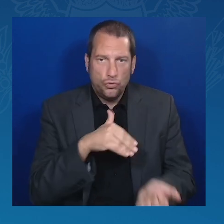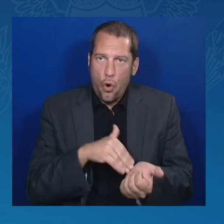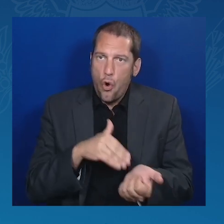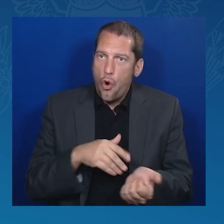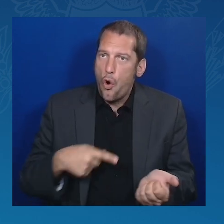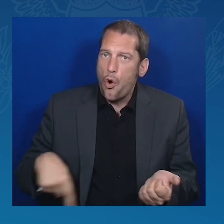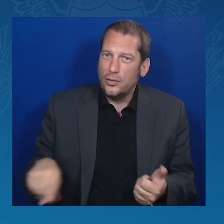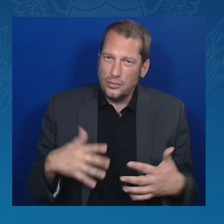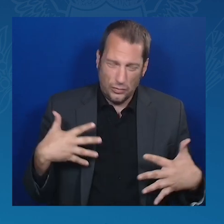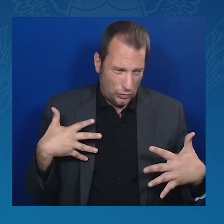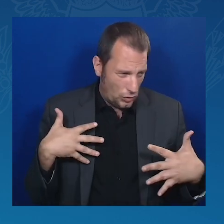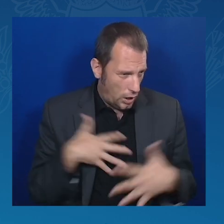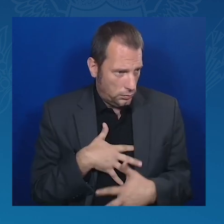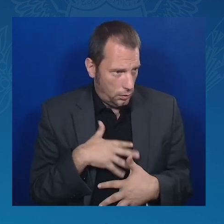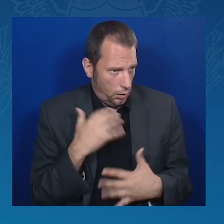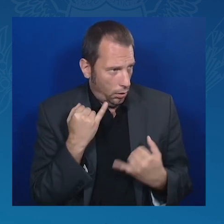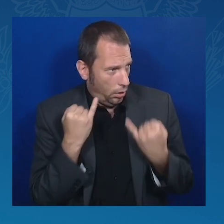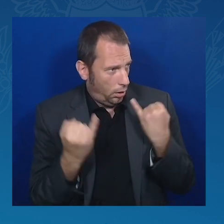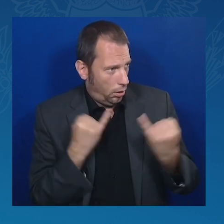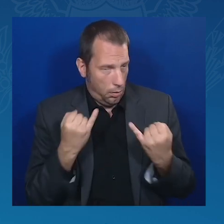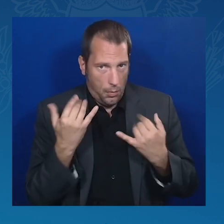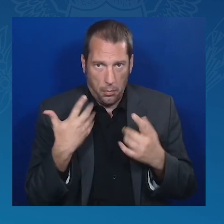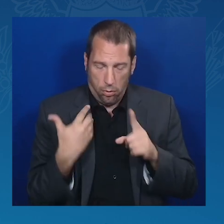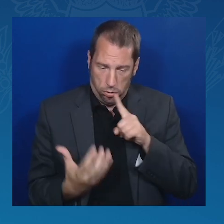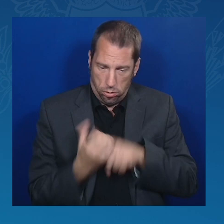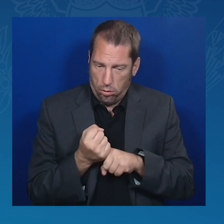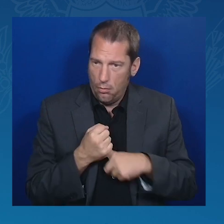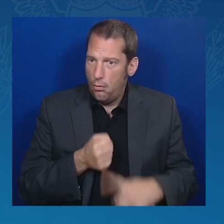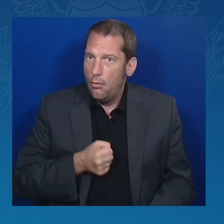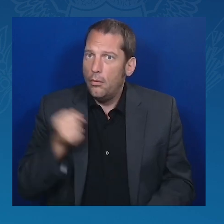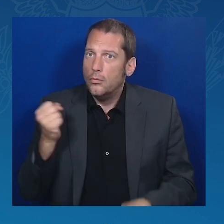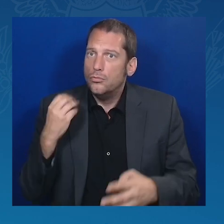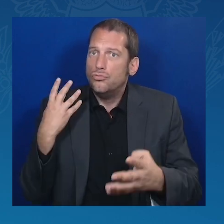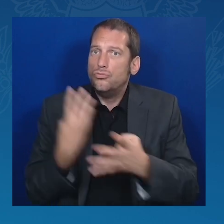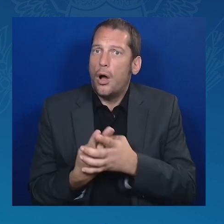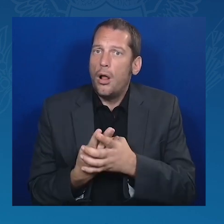the oath they took, which is to provide care and prevent harm.